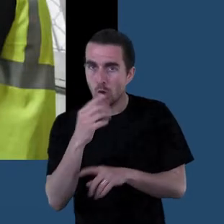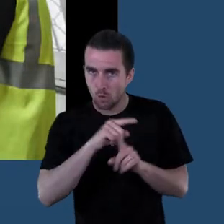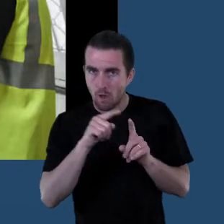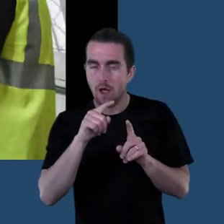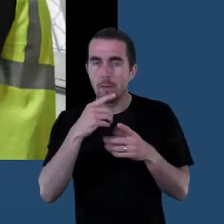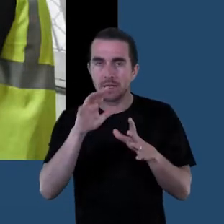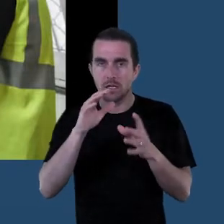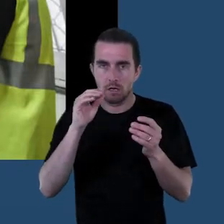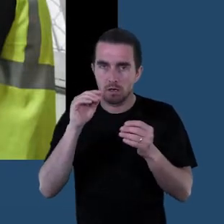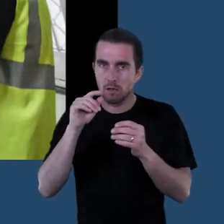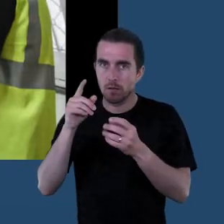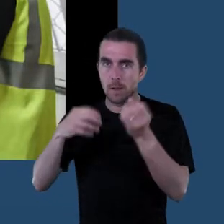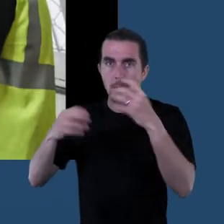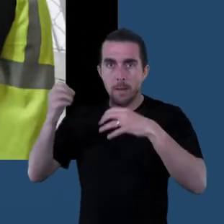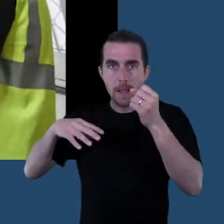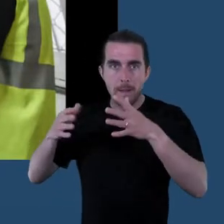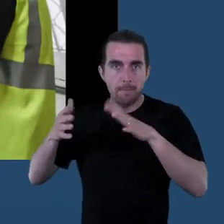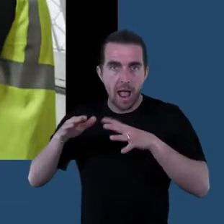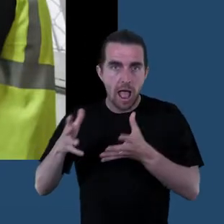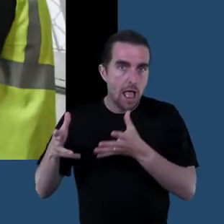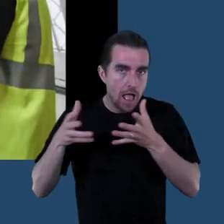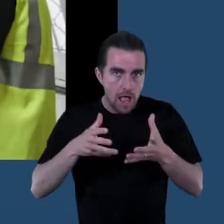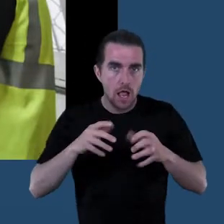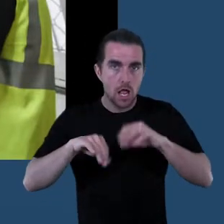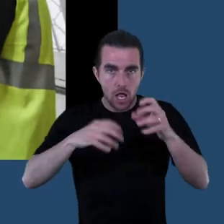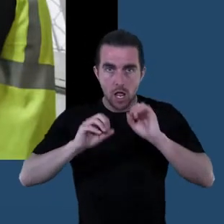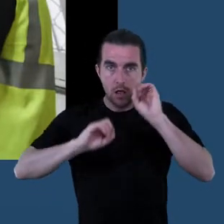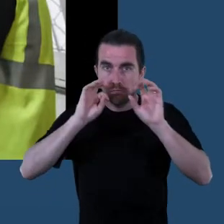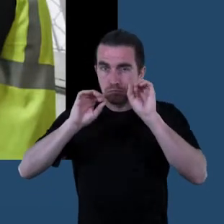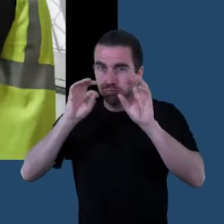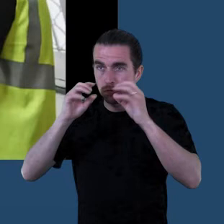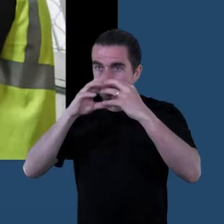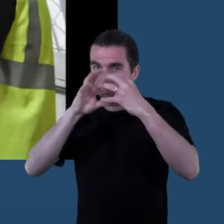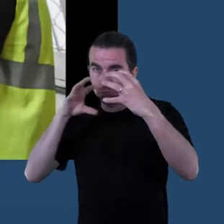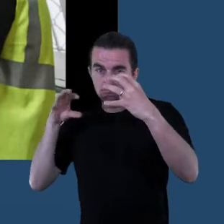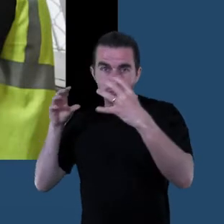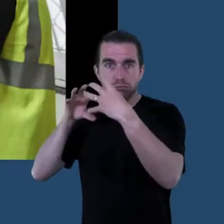that they'd obviously used to pack out. So it's really fascinating to be able to reconstruct